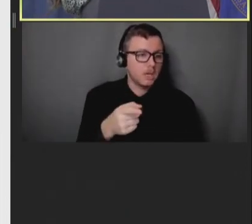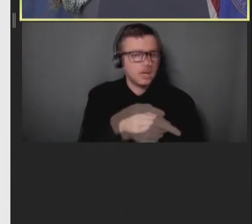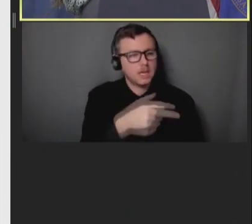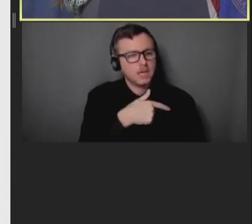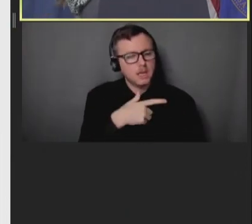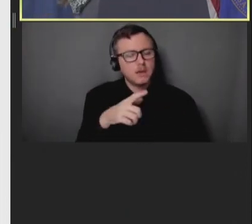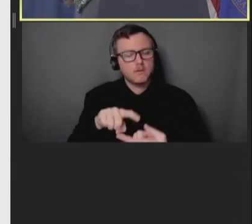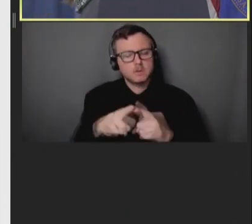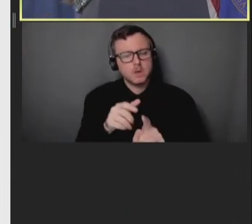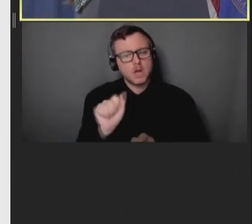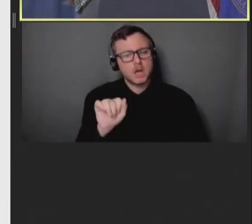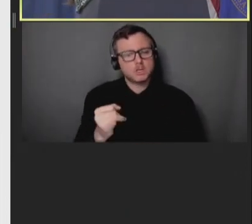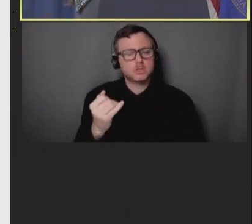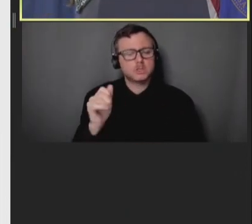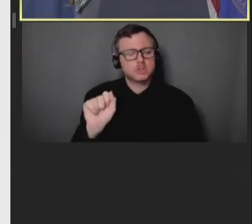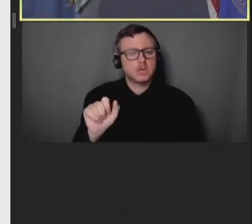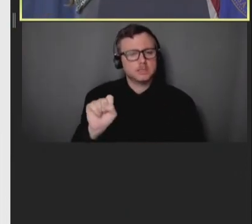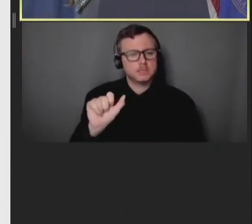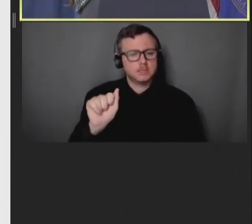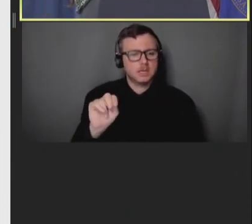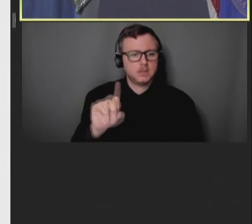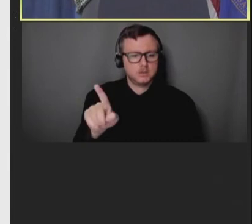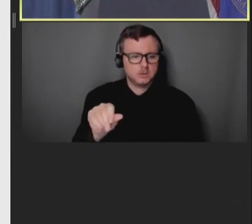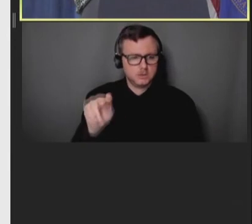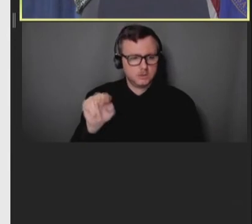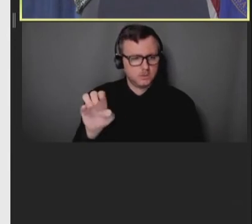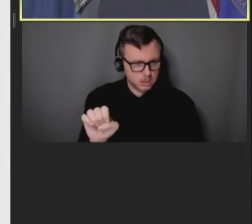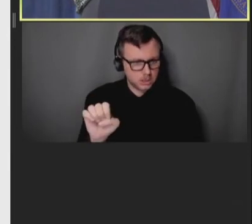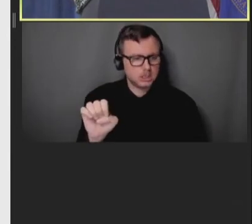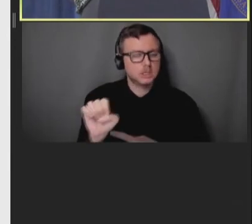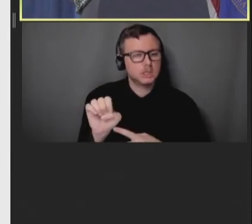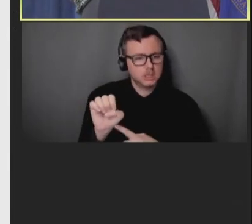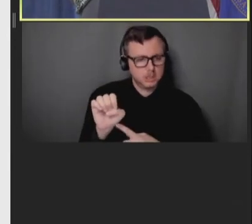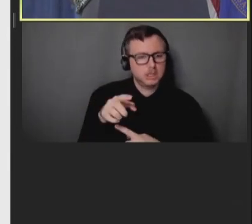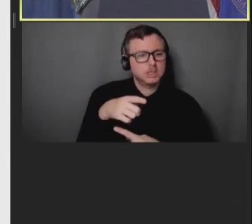who was the coordinator of the infectious disease response for the New Mexico Department of Health.